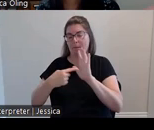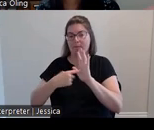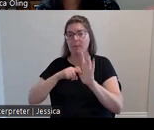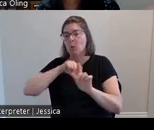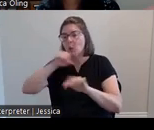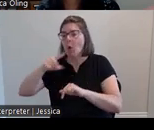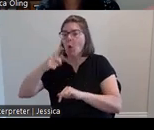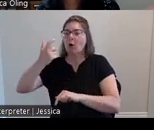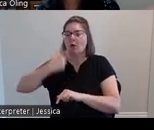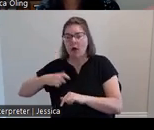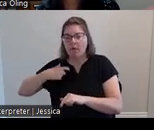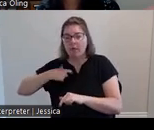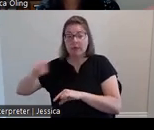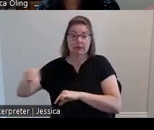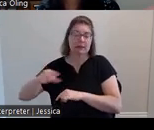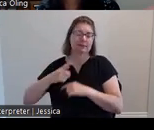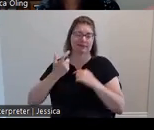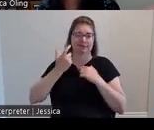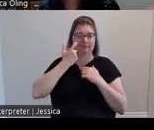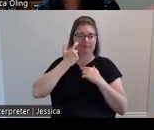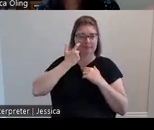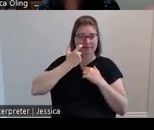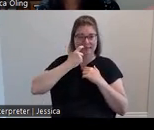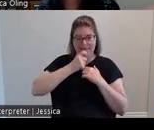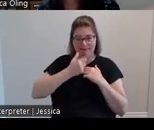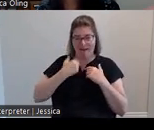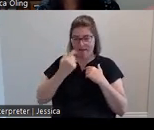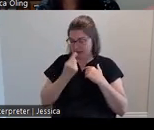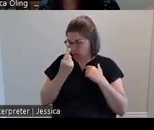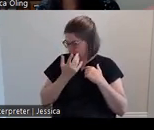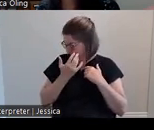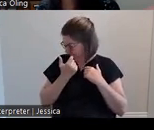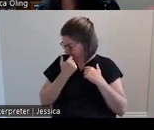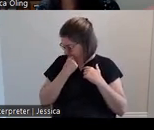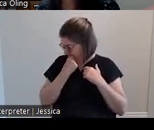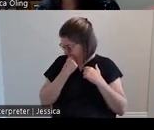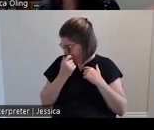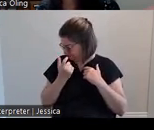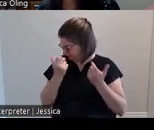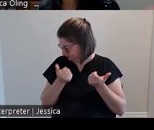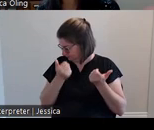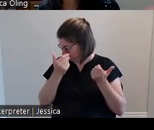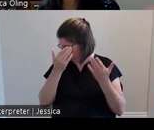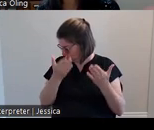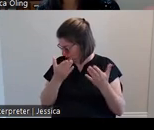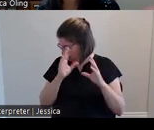For example, we didn’t immediately have somebody who had proposed sessions for next week’s SUNY Law